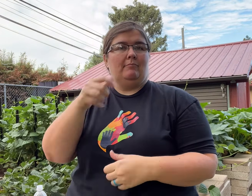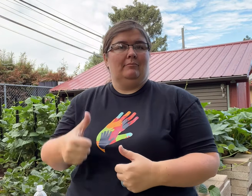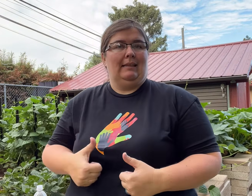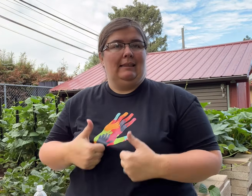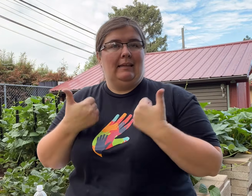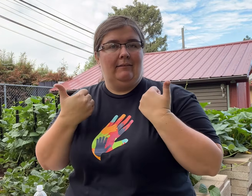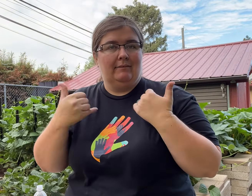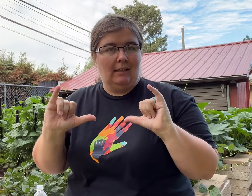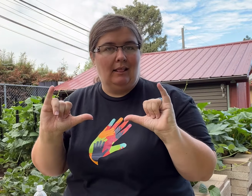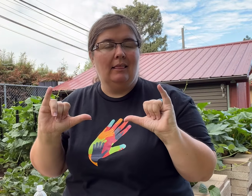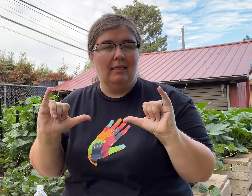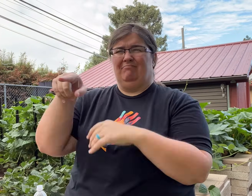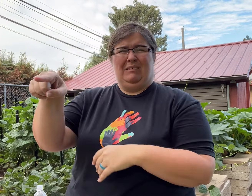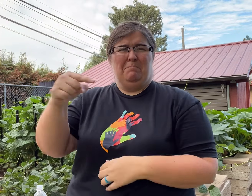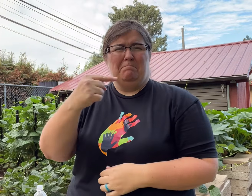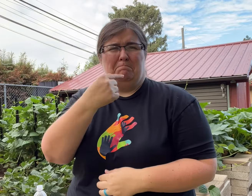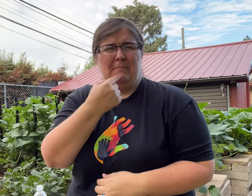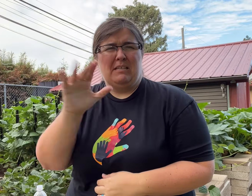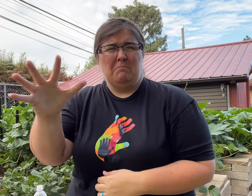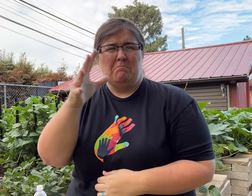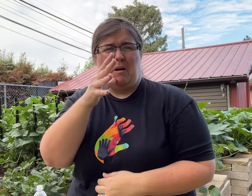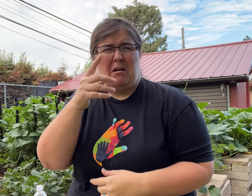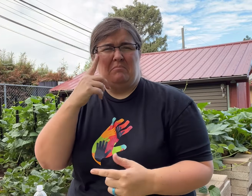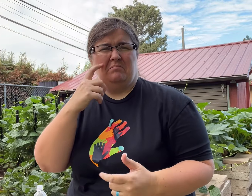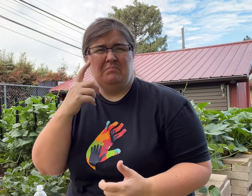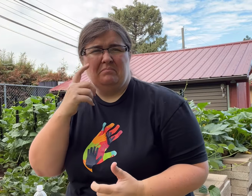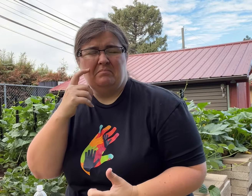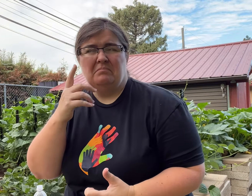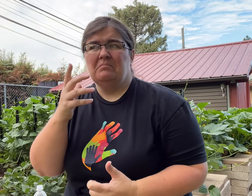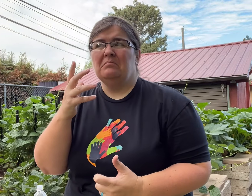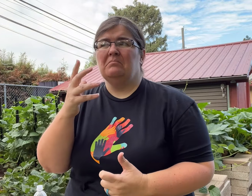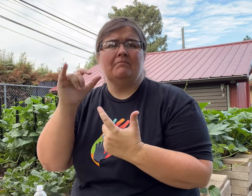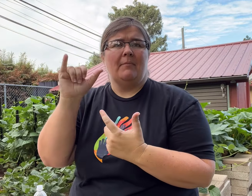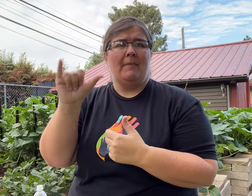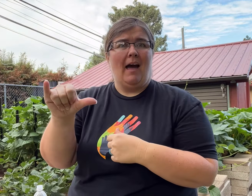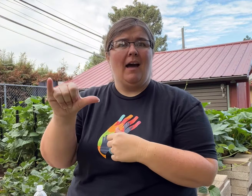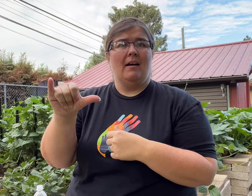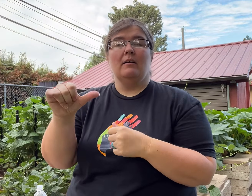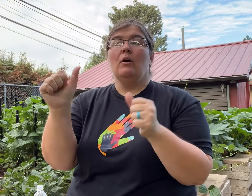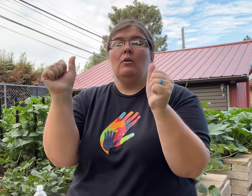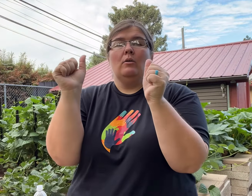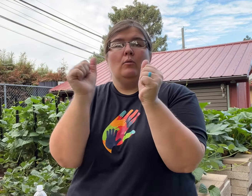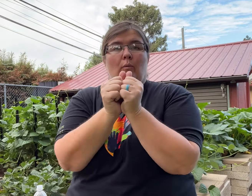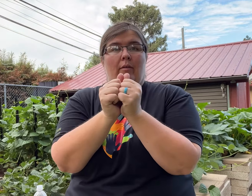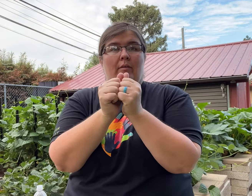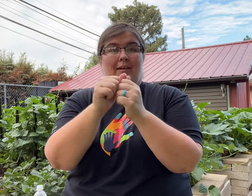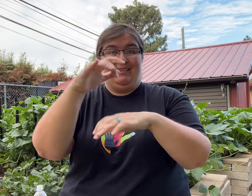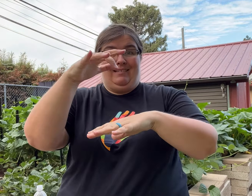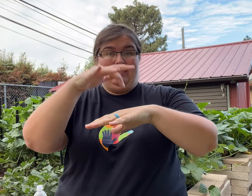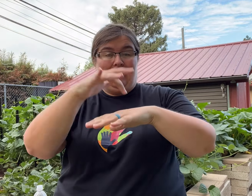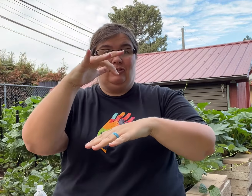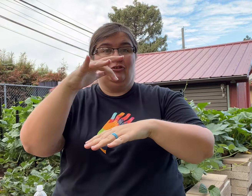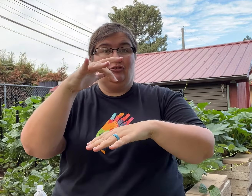his mom was still alive and he was missing her and sad and crying. And so he was able to dream about